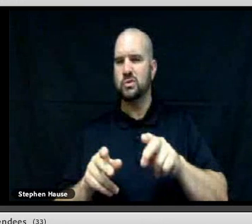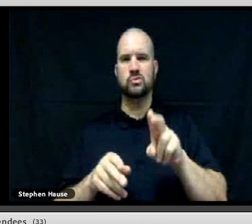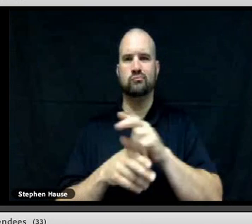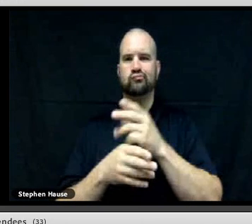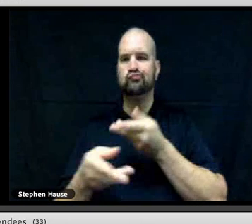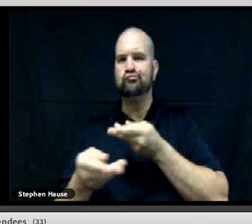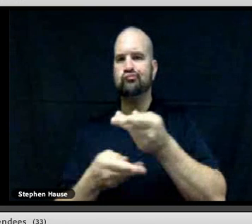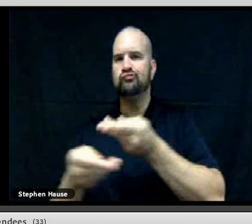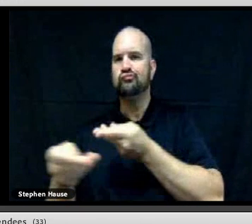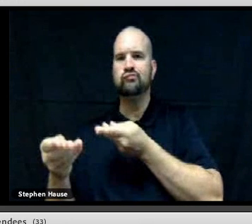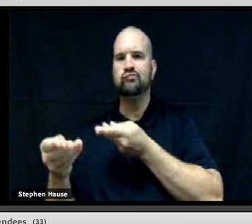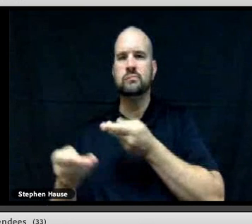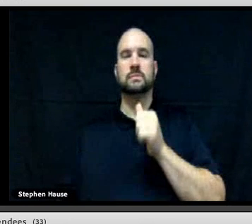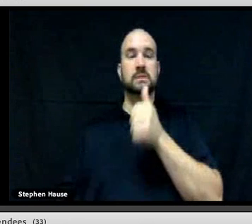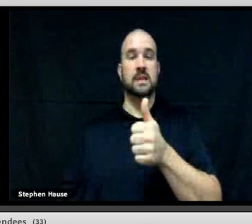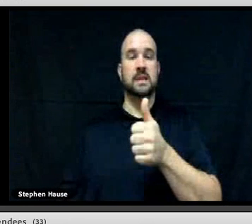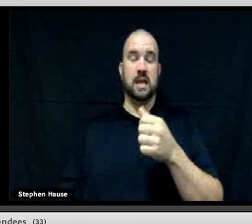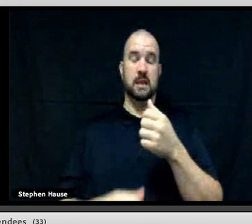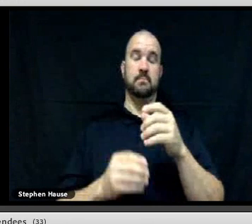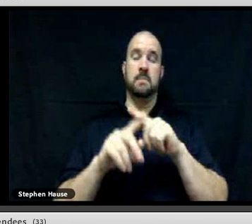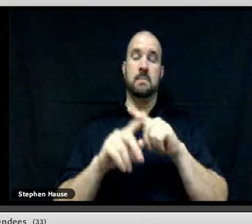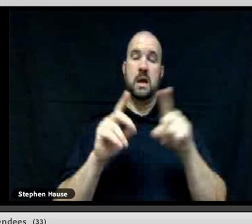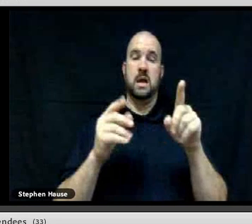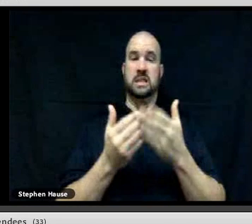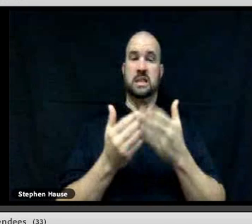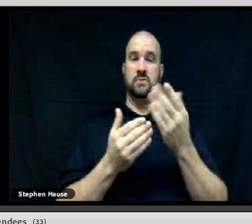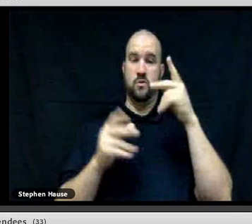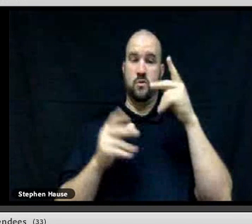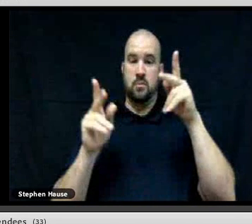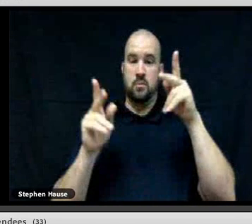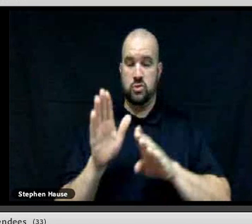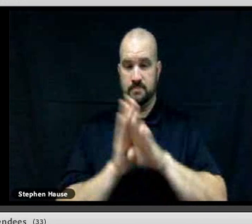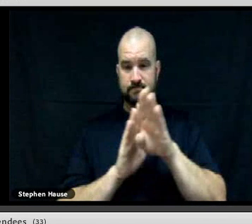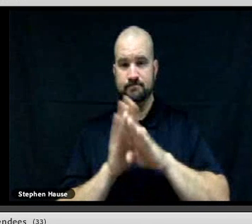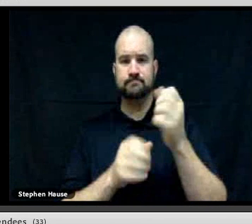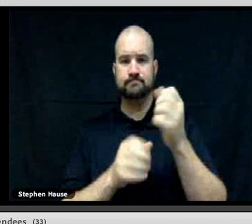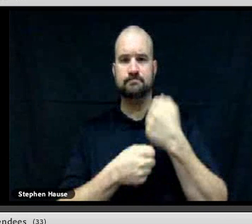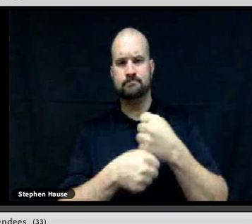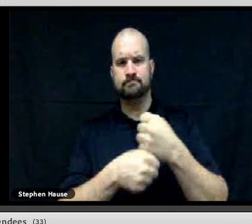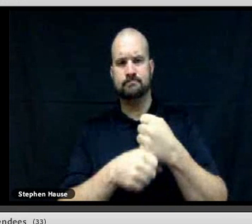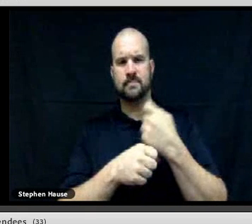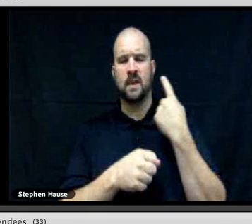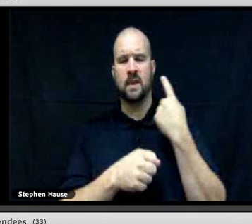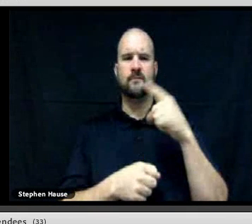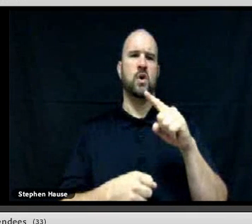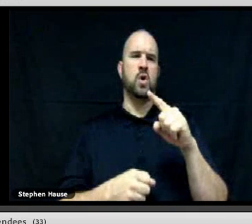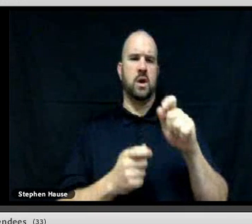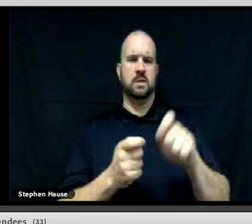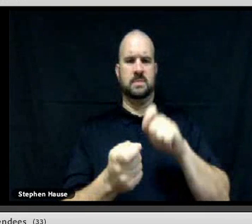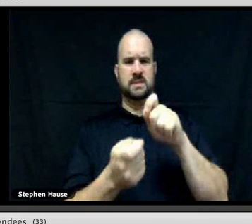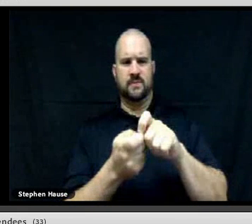to create an application, uh, that makes particular use -- makes use of a particular set or sets of data.